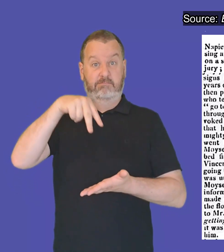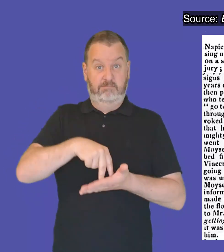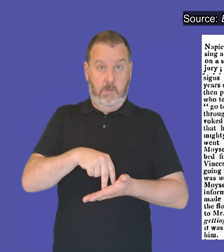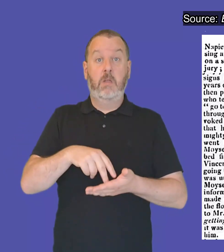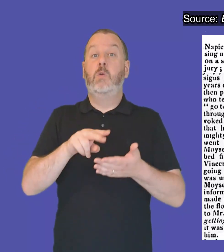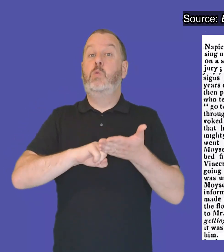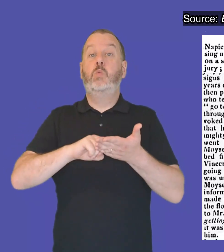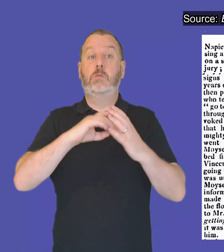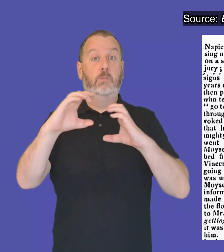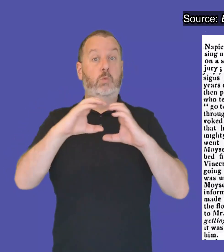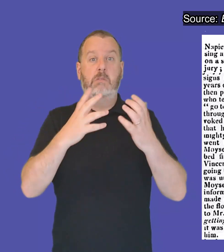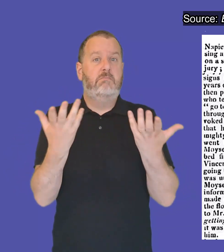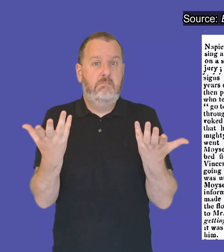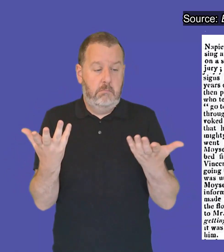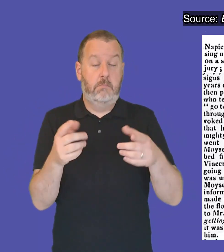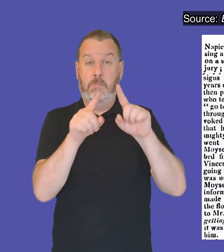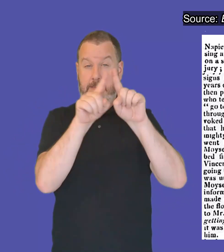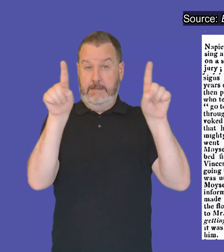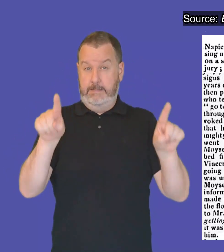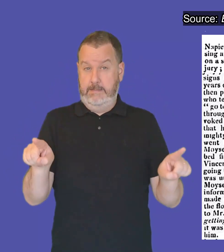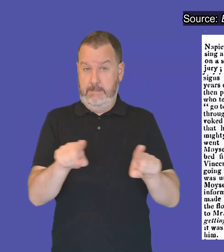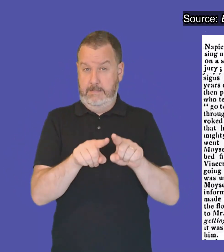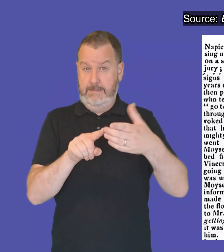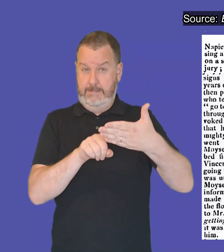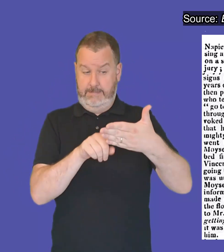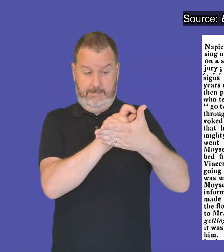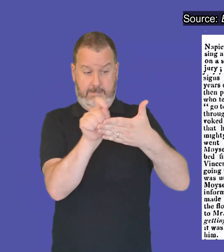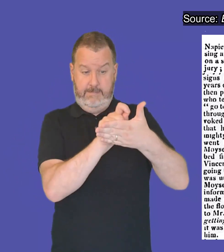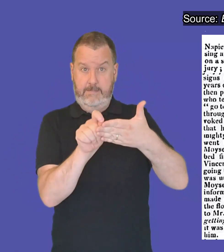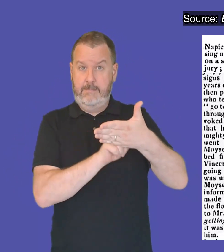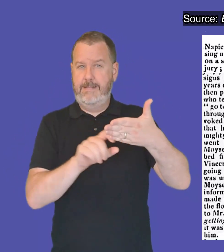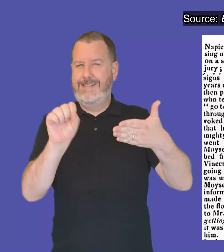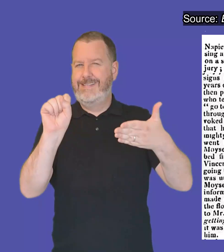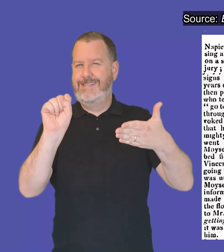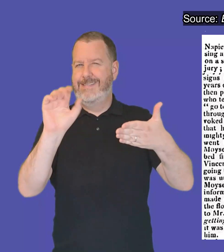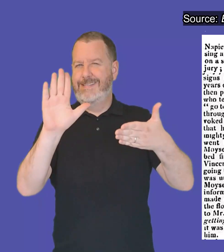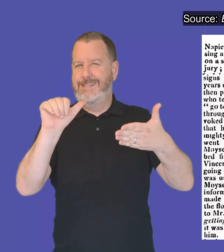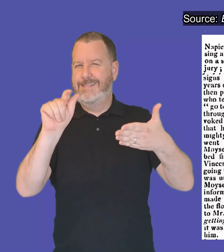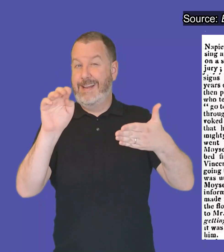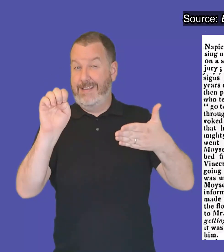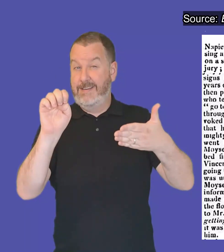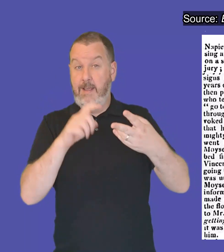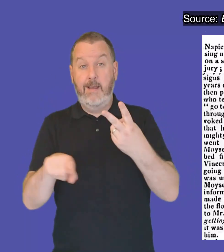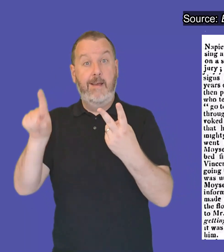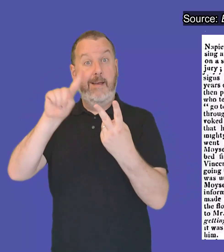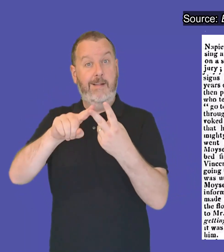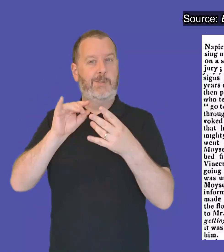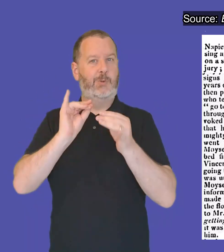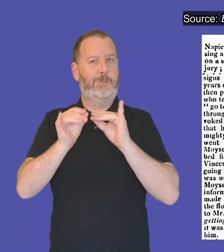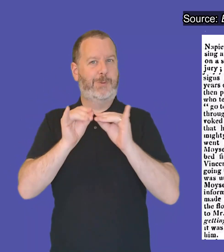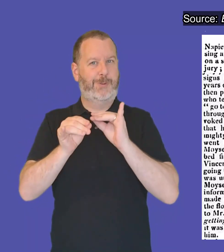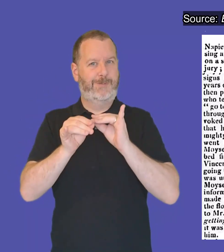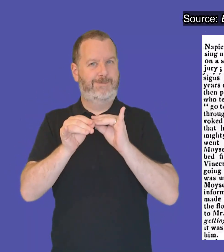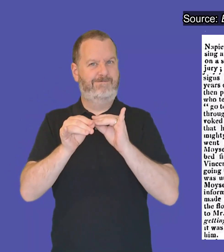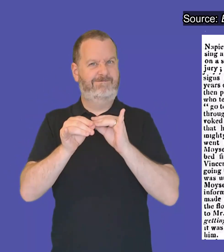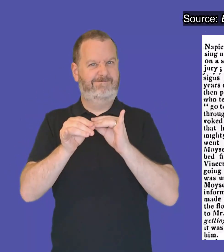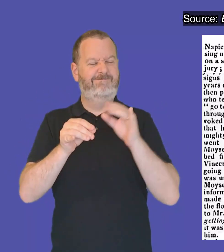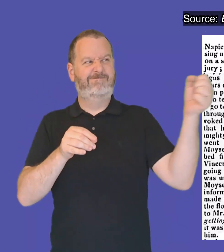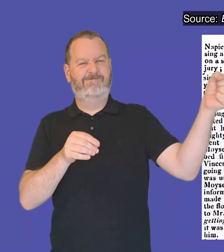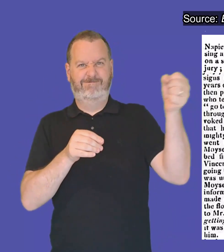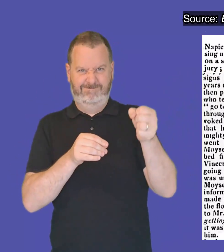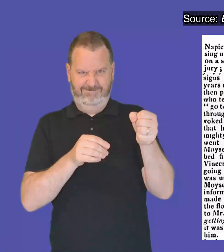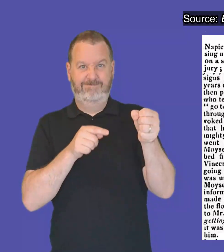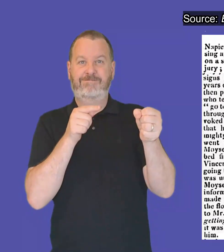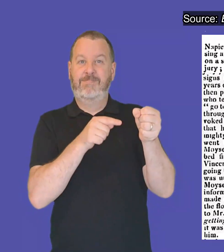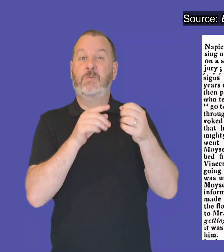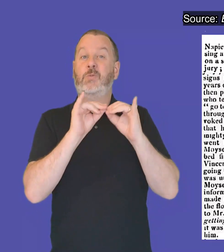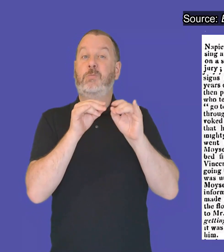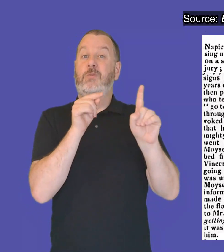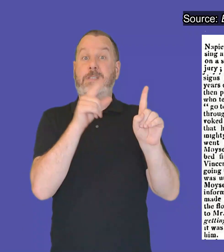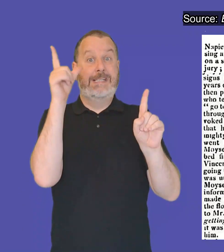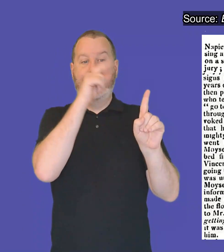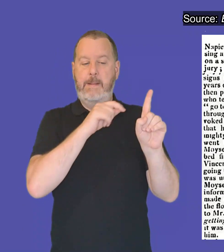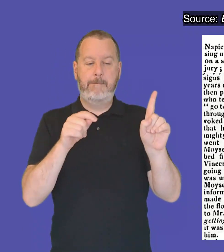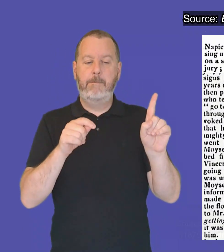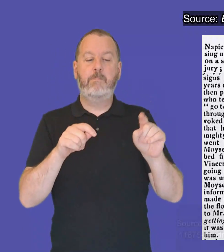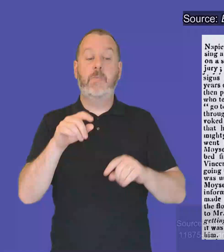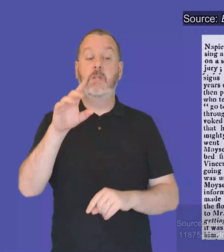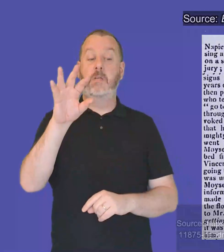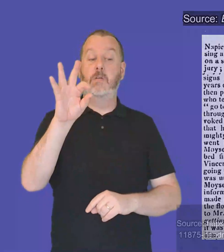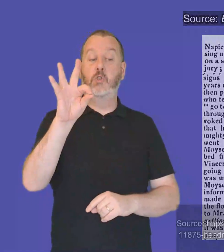He wrote on a slate, but also used an interpreter -